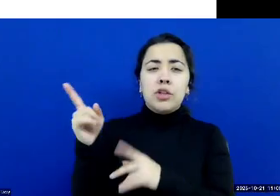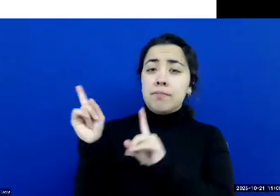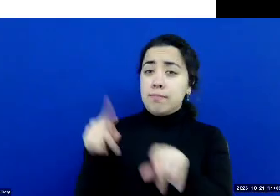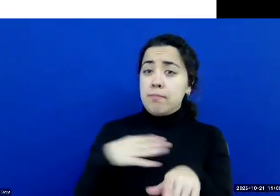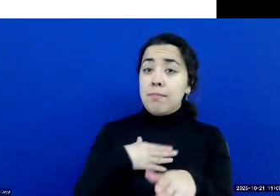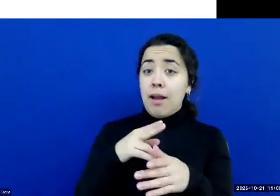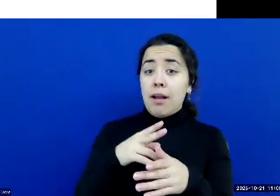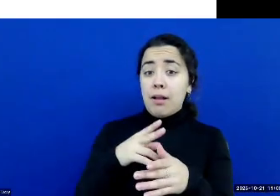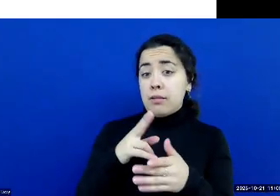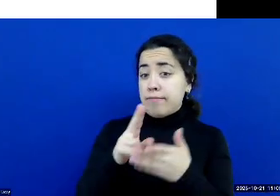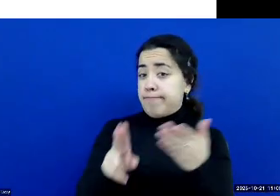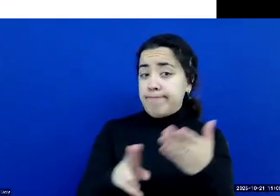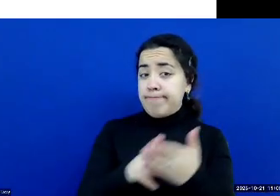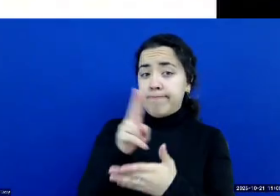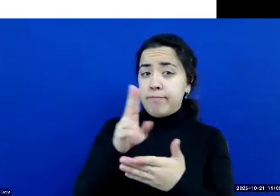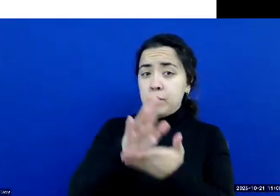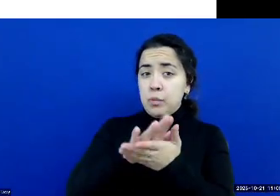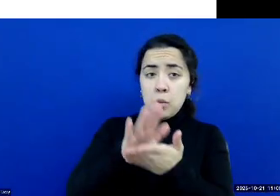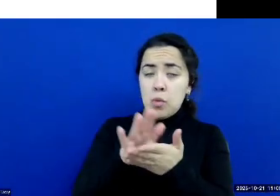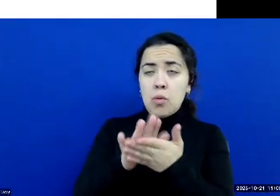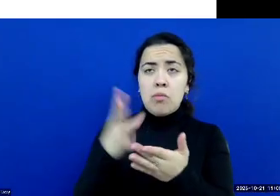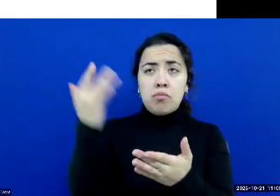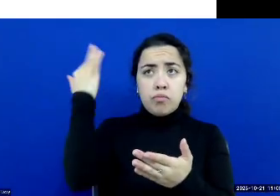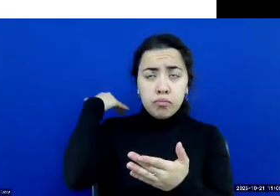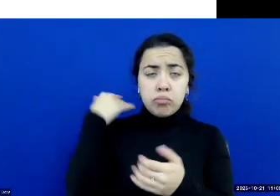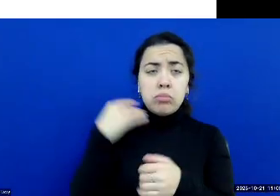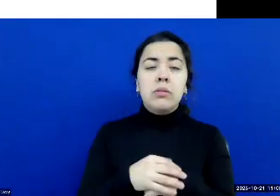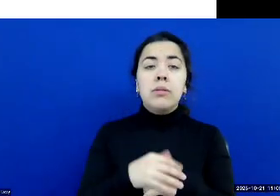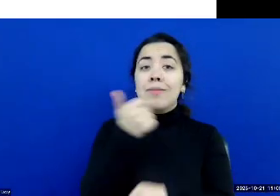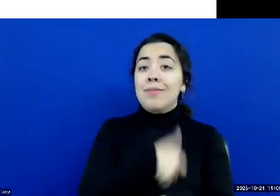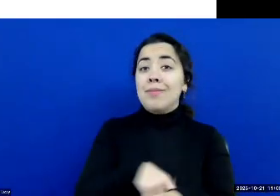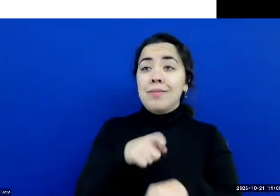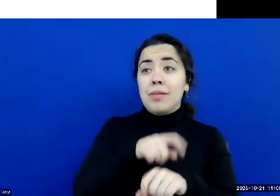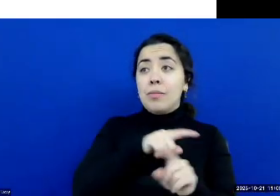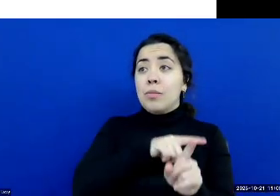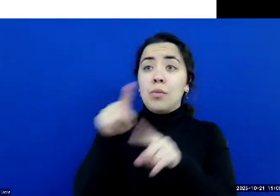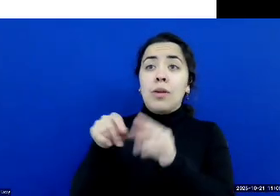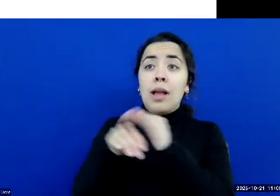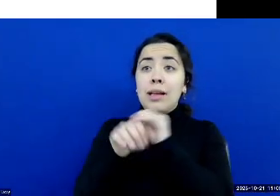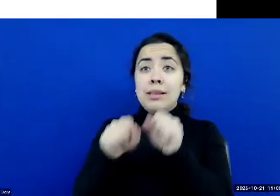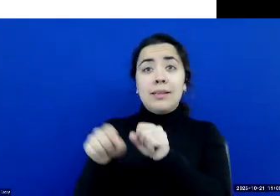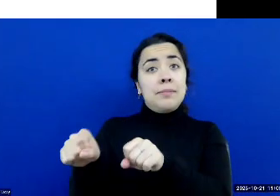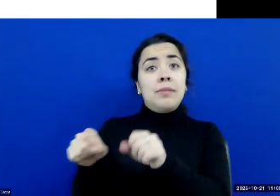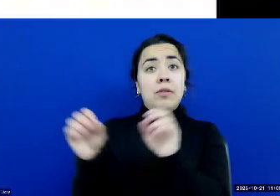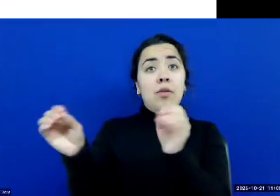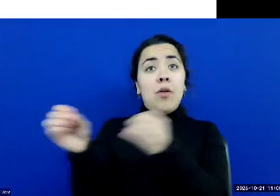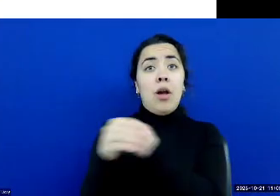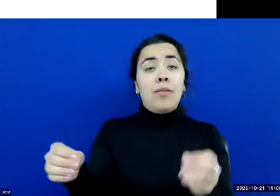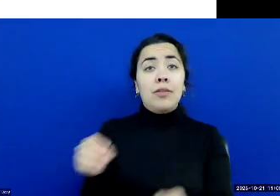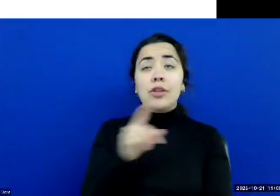Kathleen DeForest: And anytime she wanted to go to the Accessibility Resources office, she would blow right past the door.